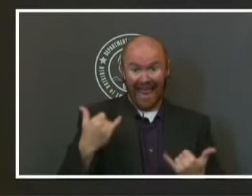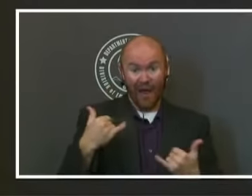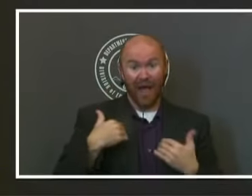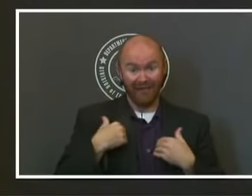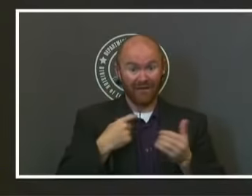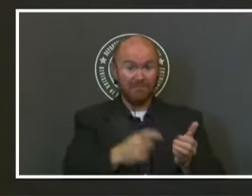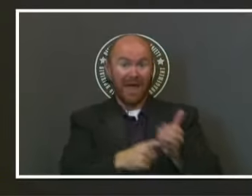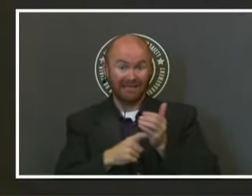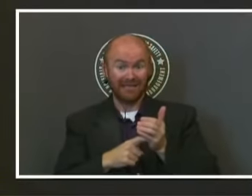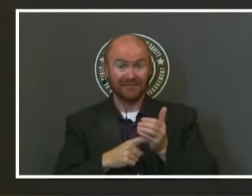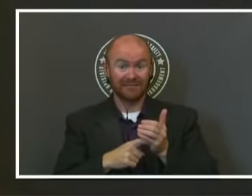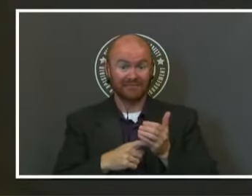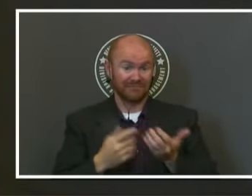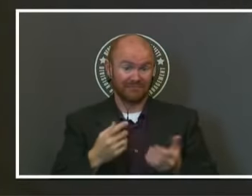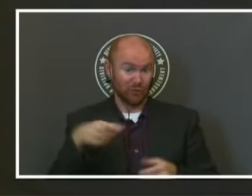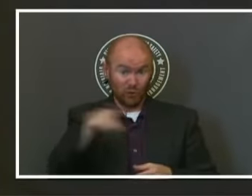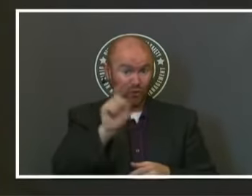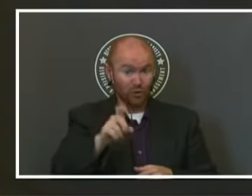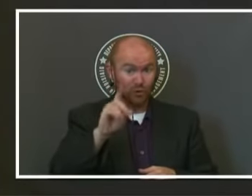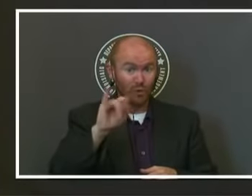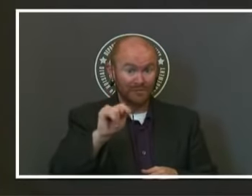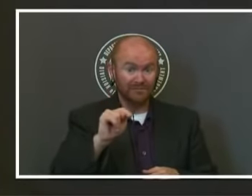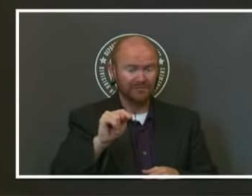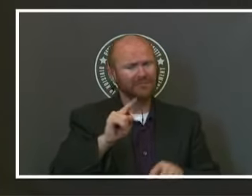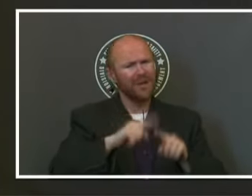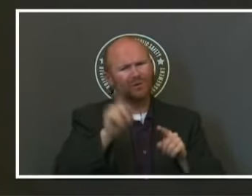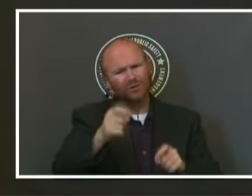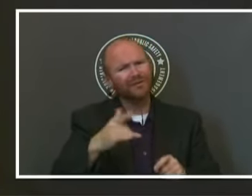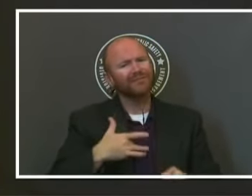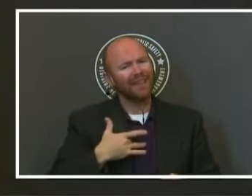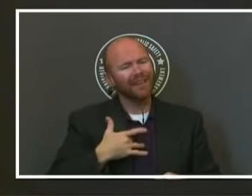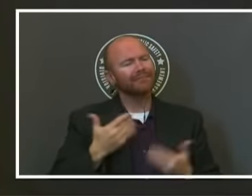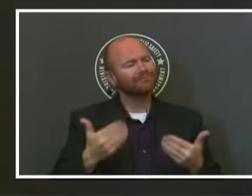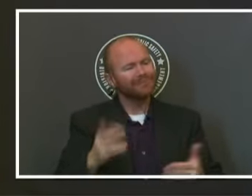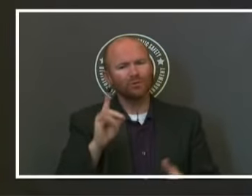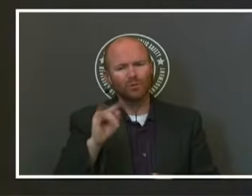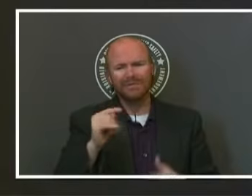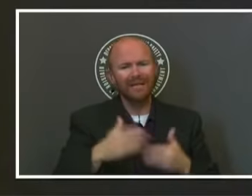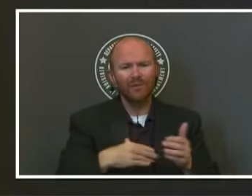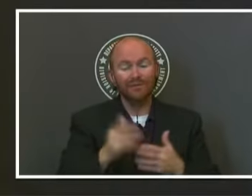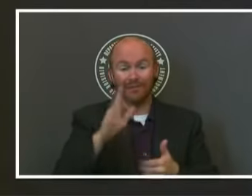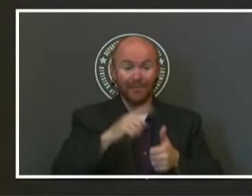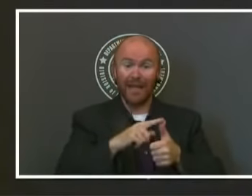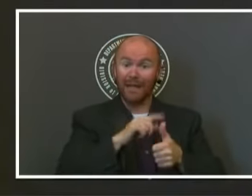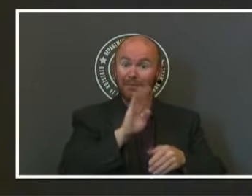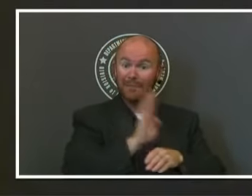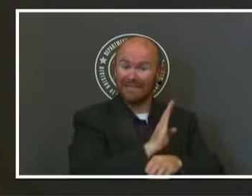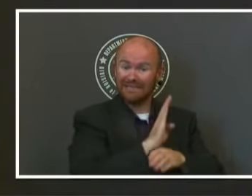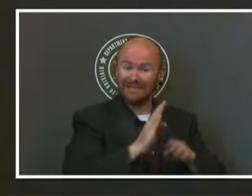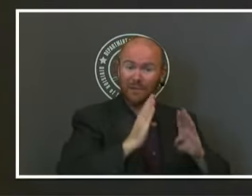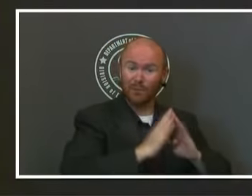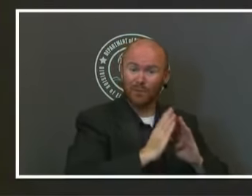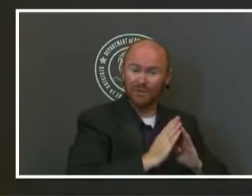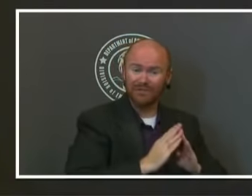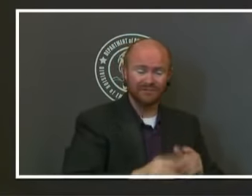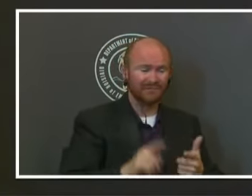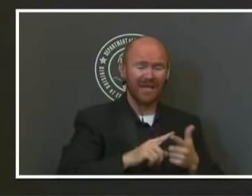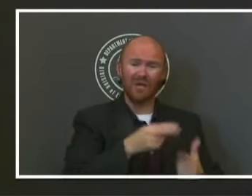had a religious leaders throughout the state say please